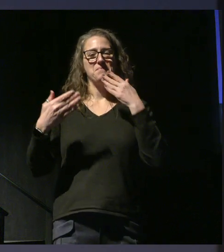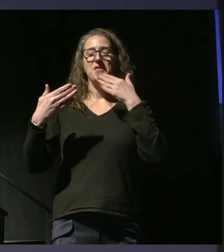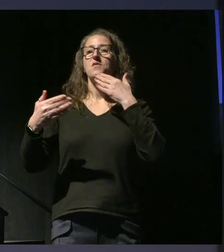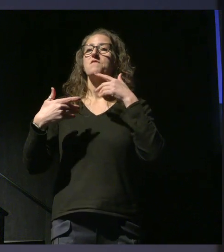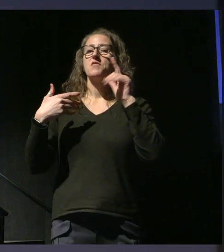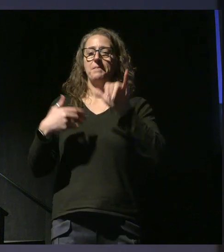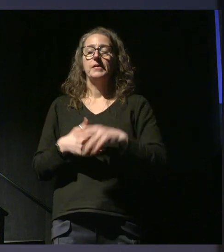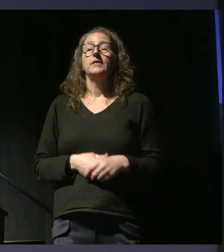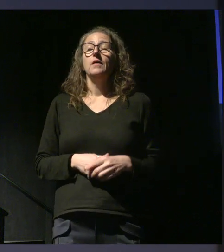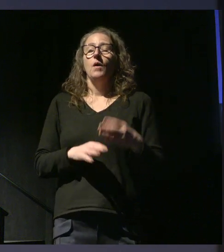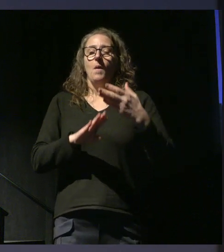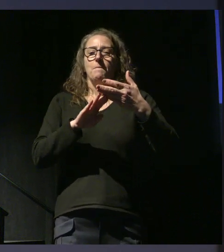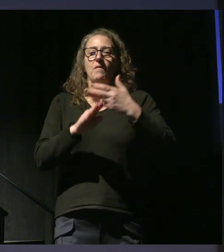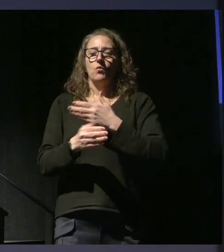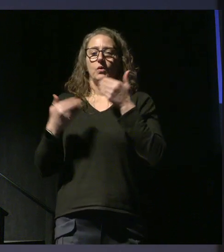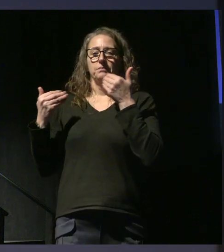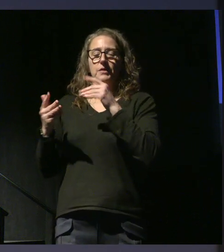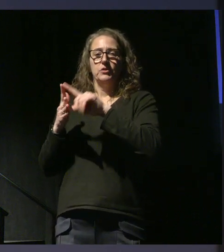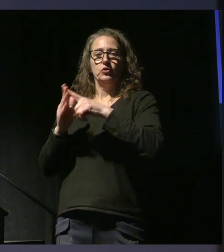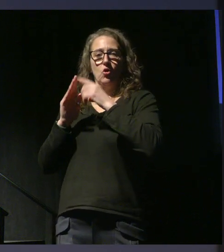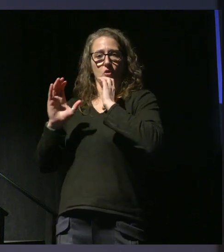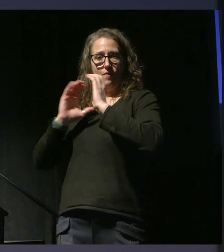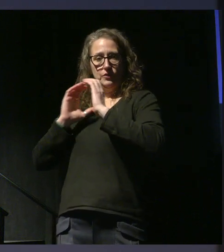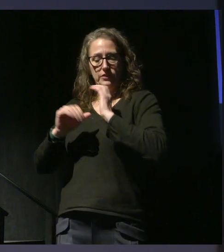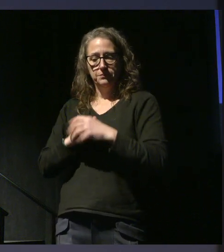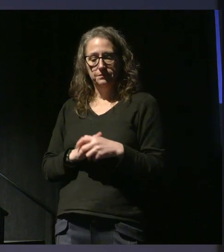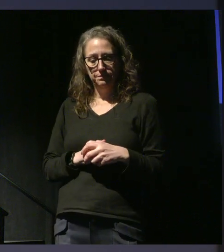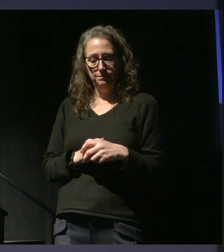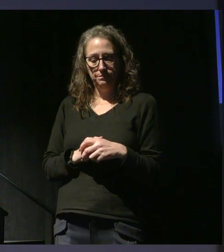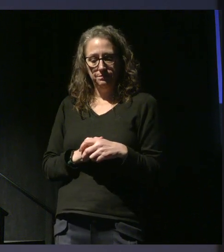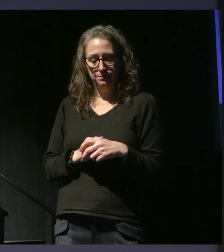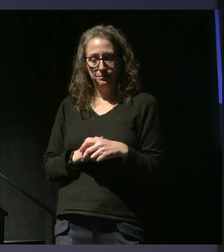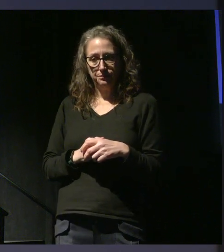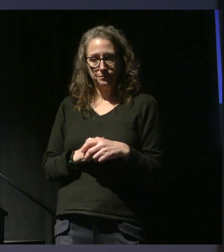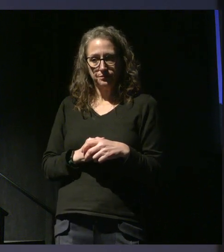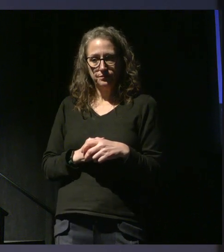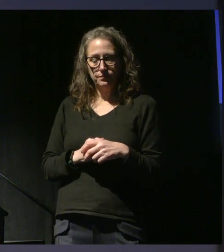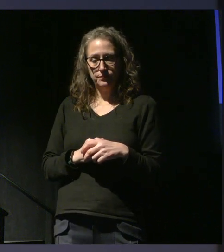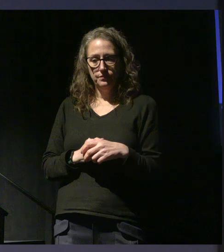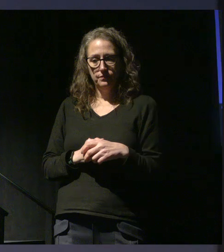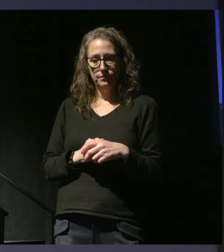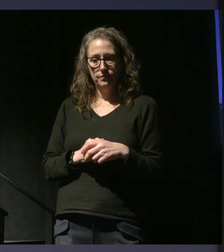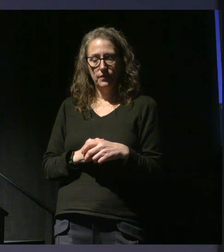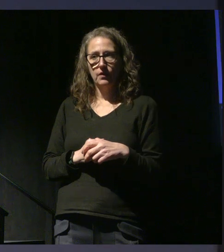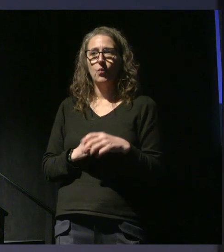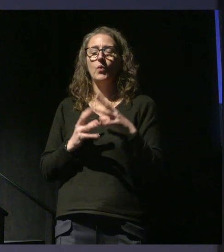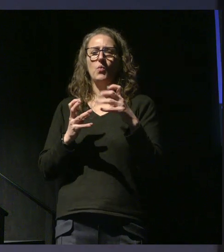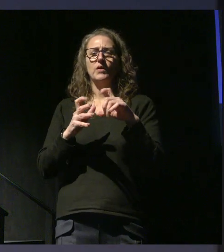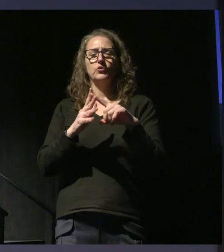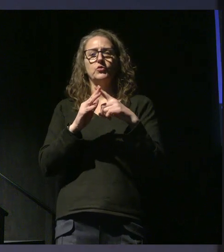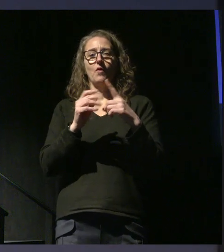And before we delve into our conversation, three of us wanted to begin just by acknowledging